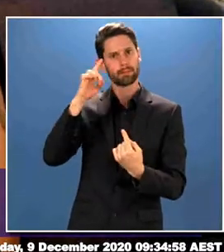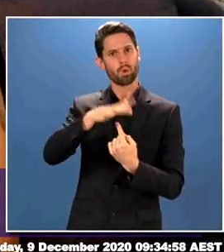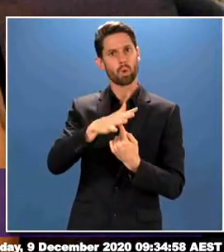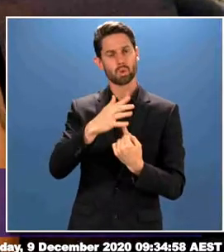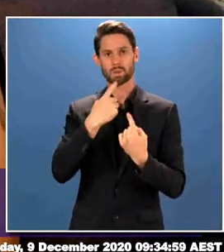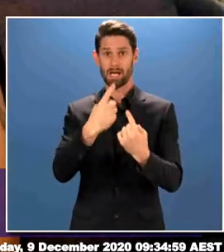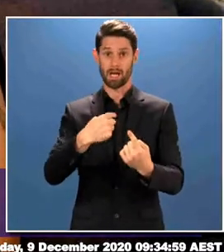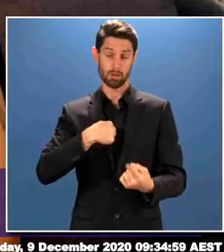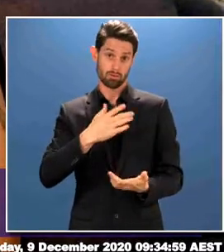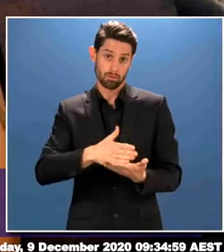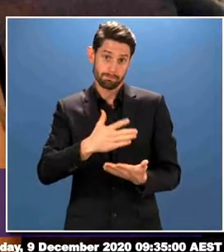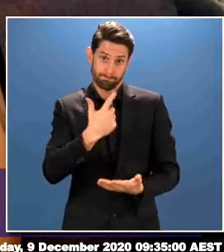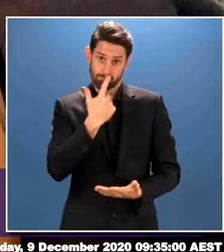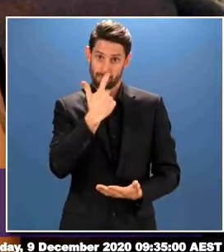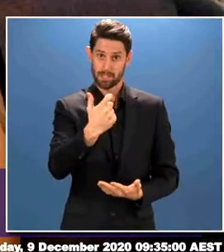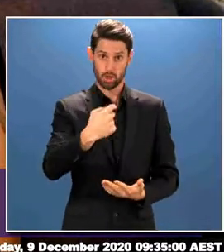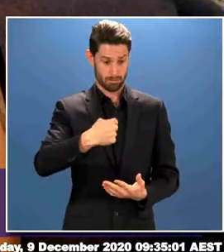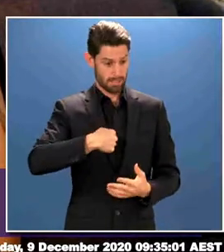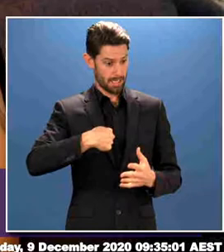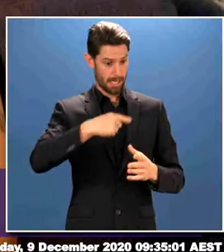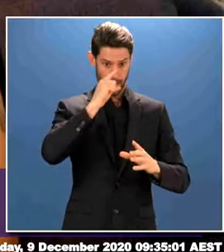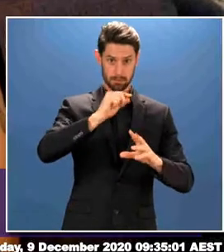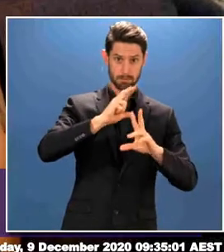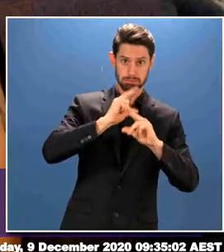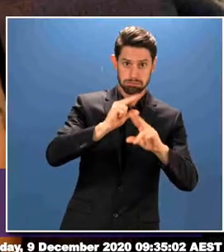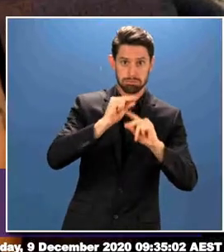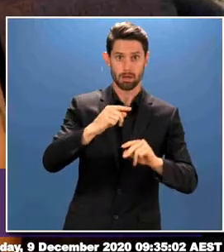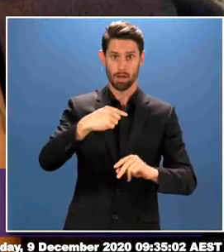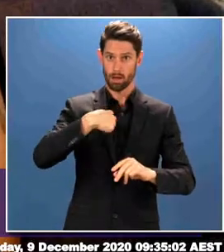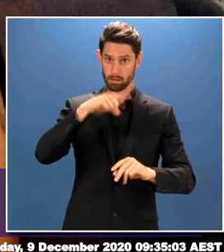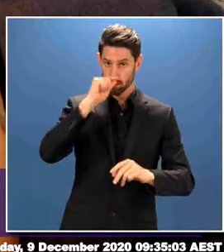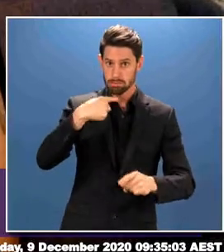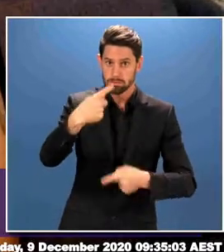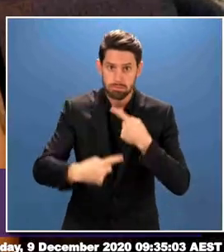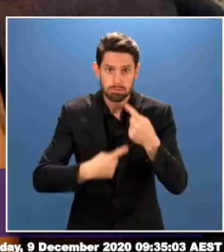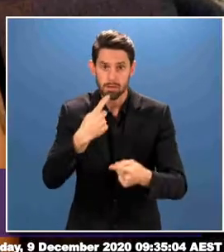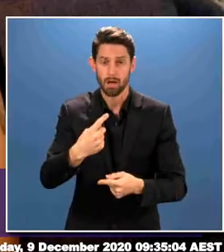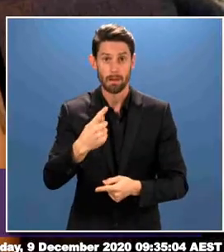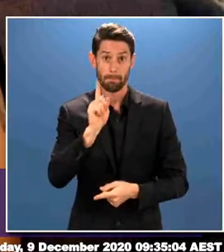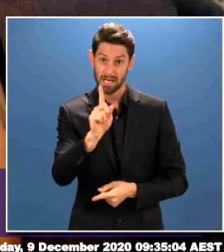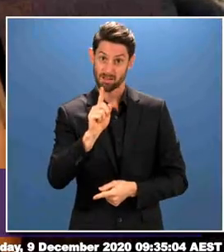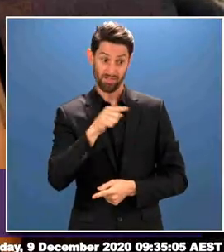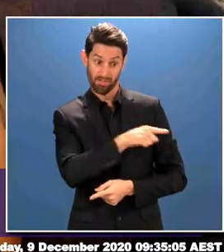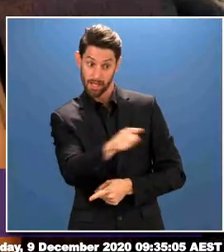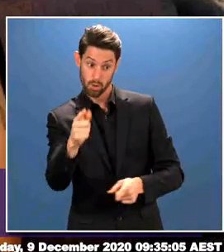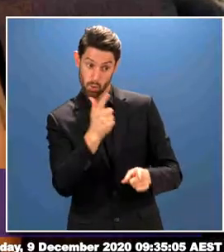speaking about them and to clearly state that I am not immune to the issues that were discussed within the Summit, and as such I feel very